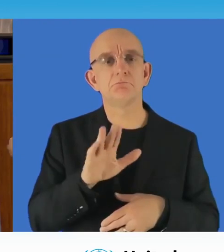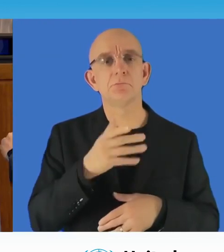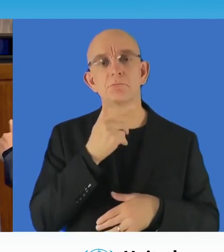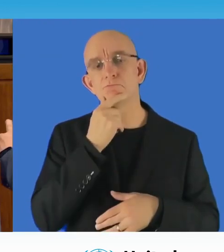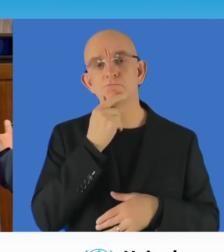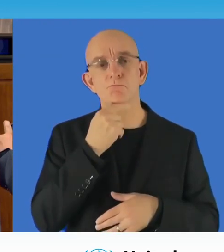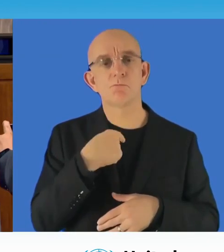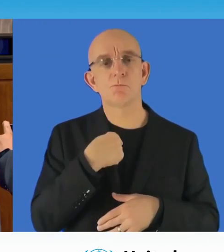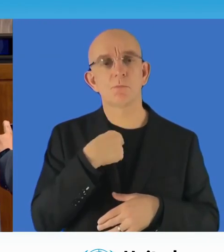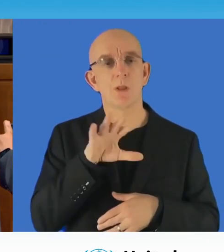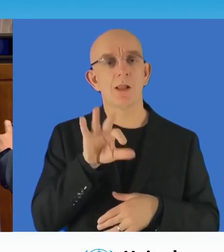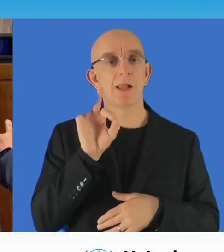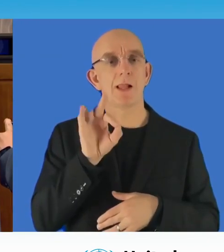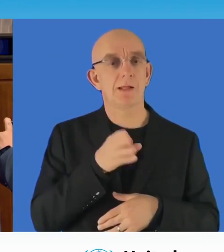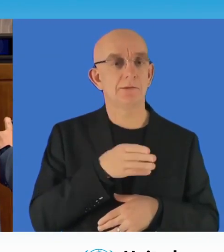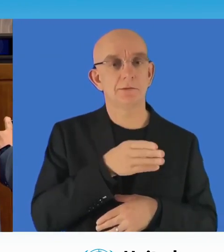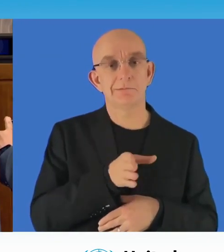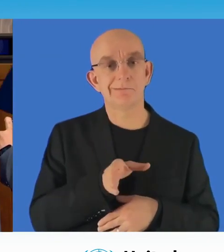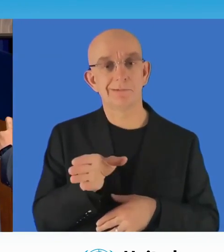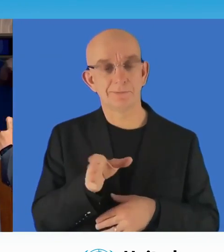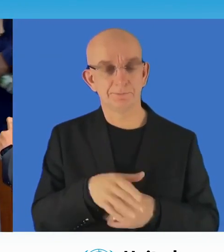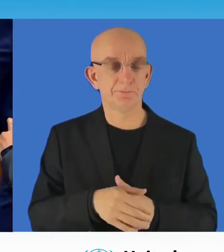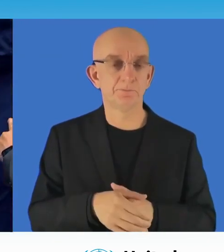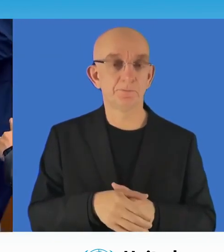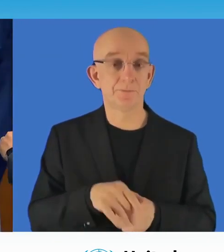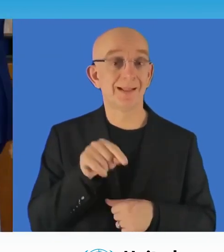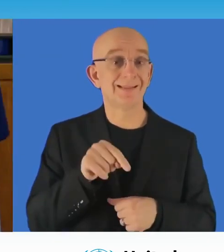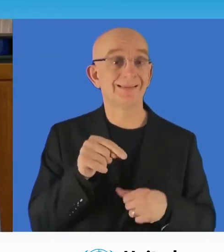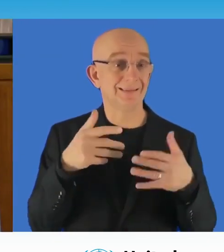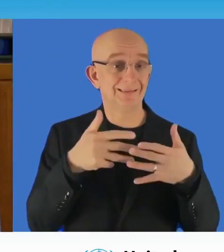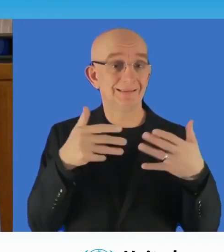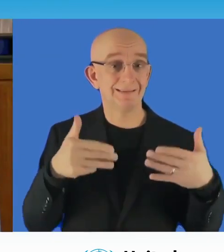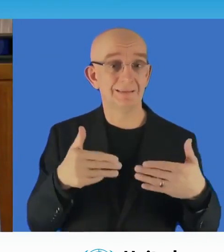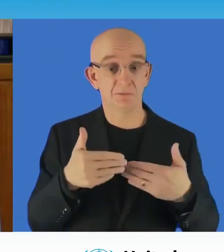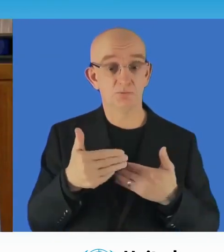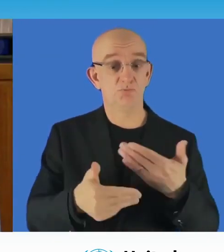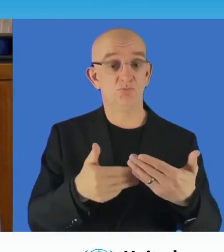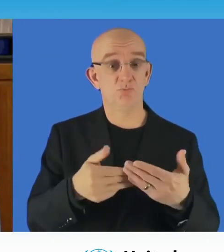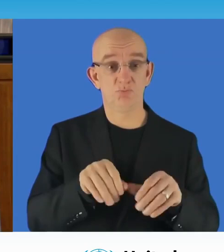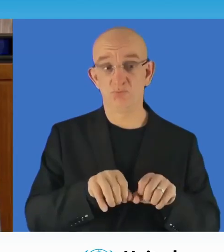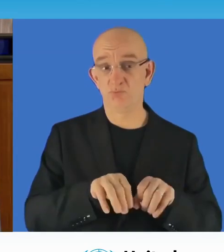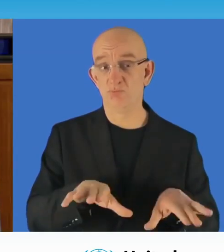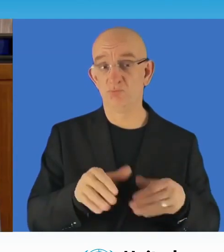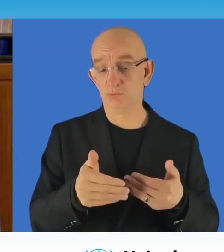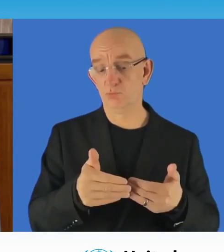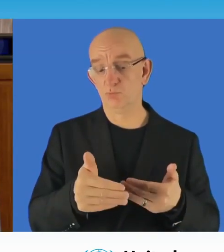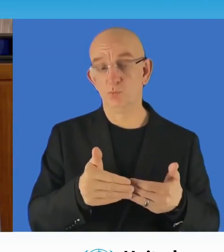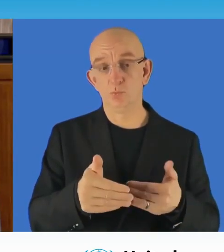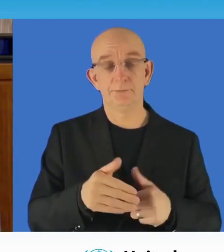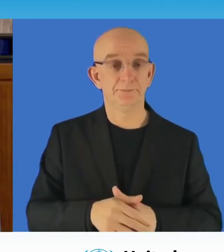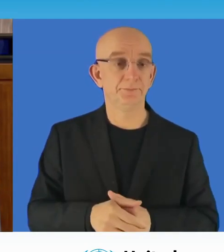introduced soon to establish a life long care support system for person with developmental